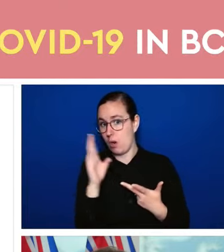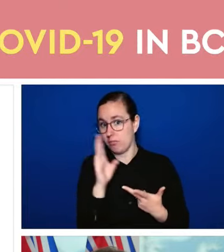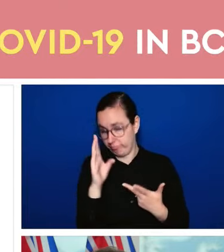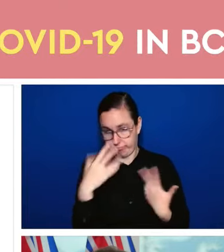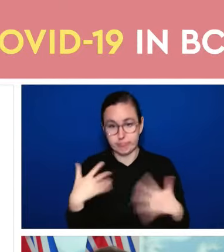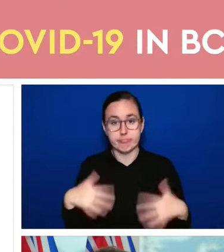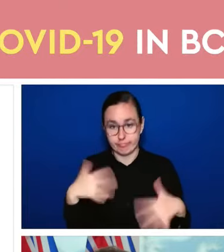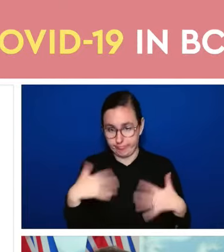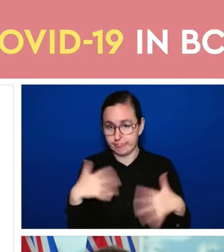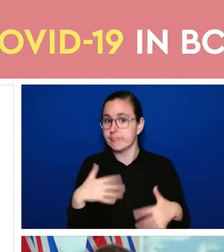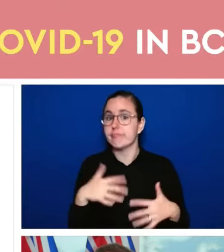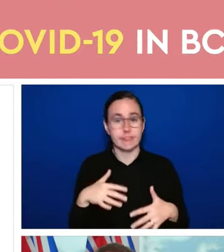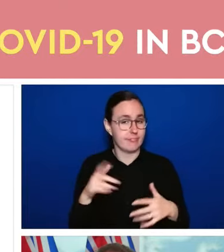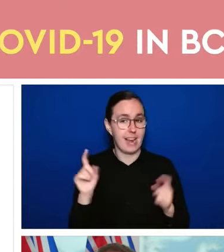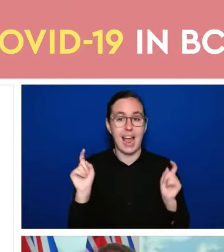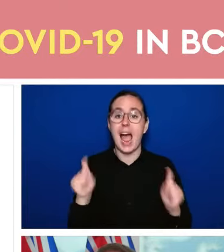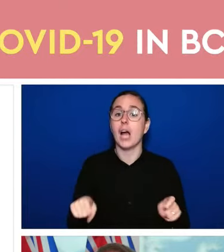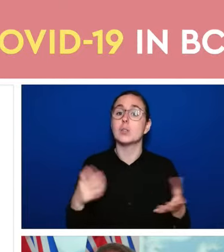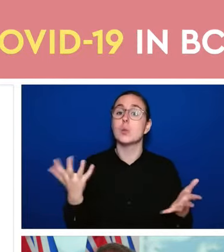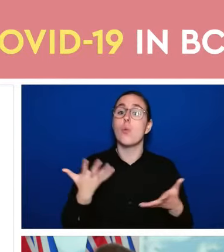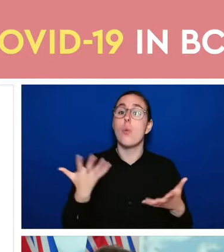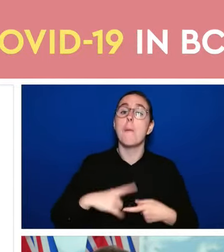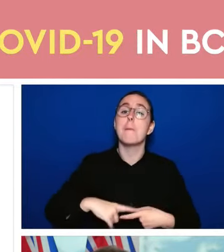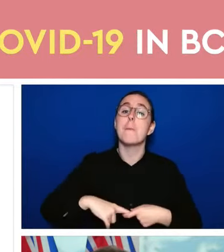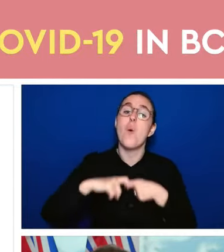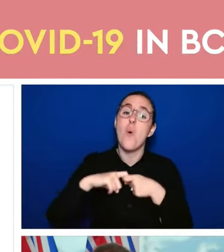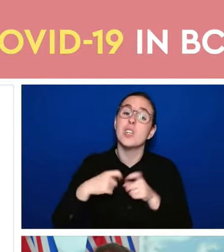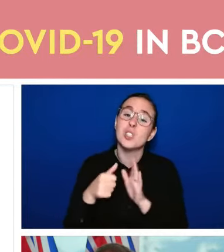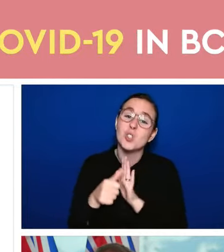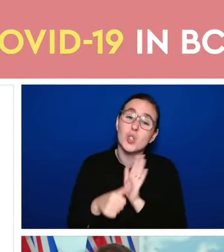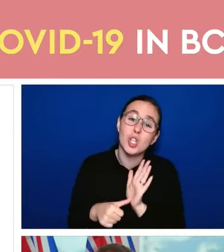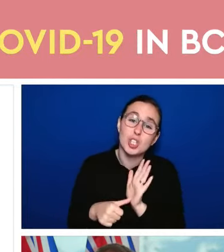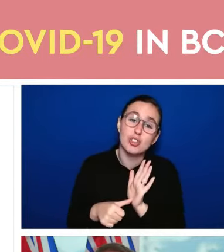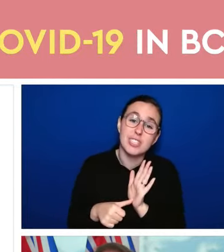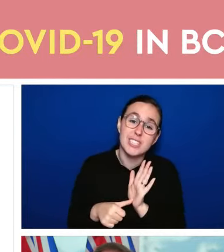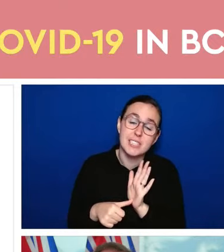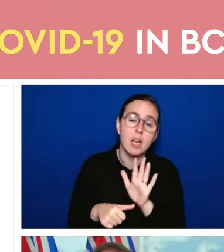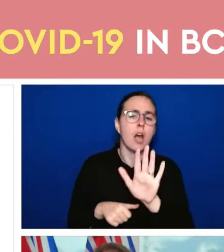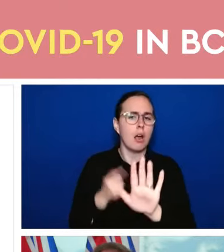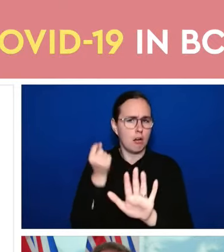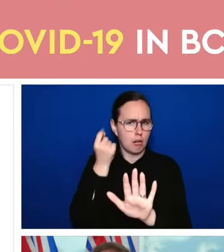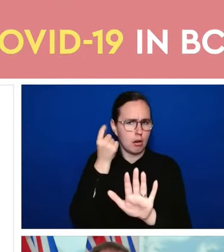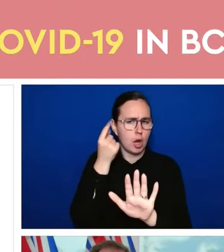including. Postponing non urgent elective. Should surgeries could